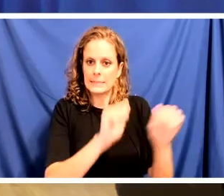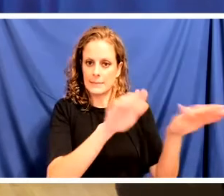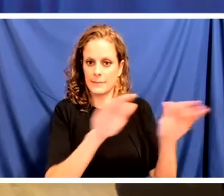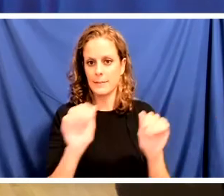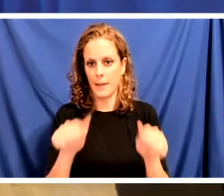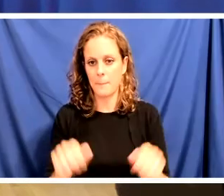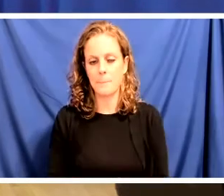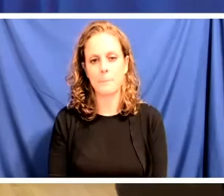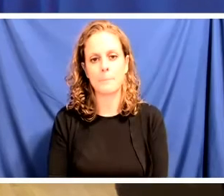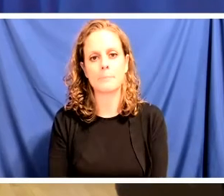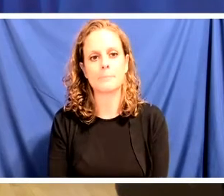Thank you.